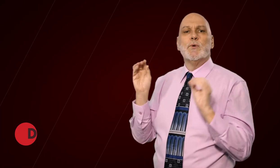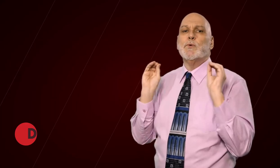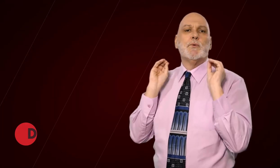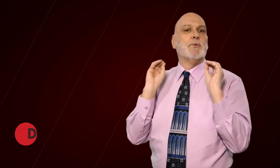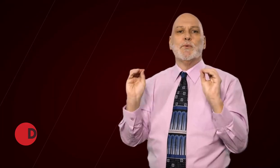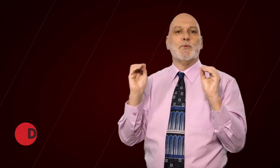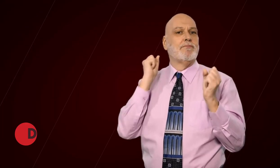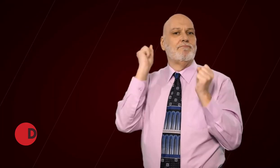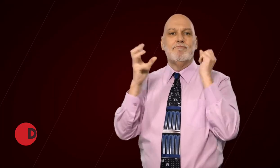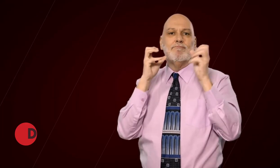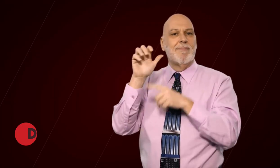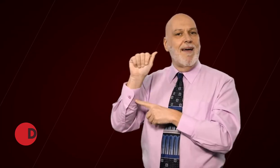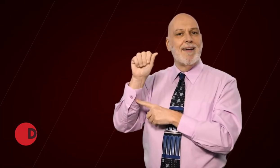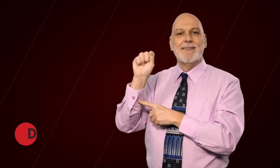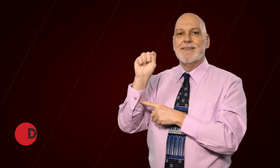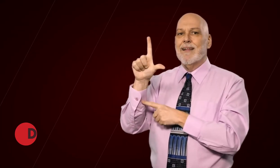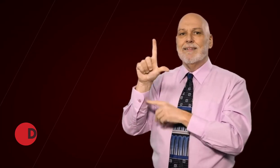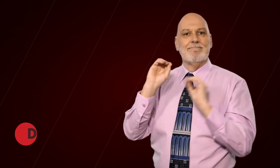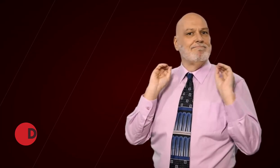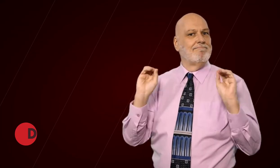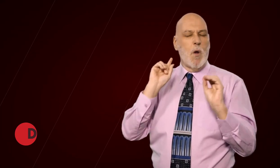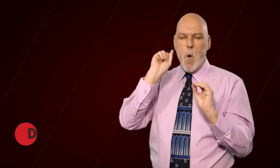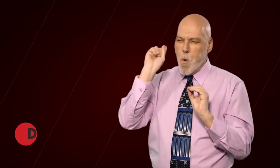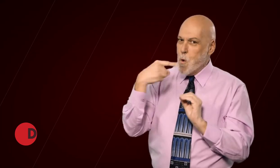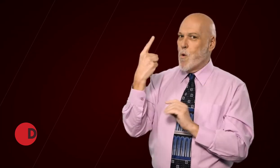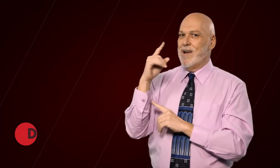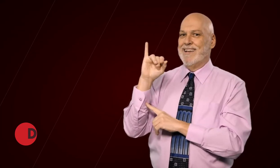Both twice a week.